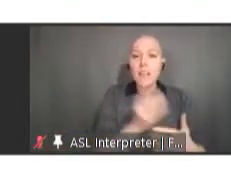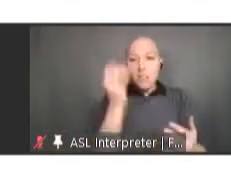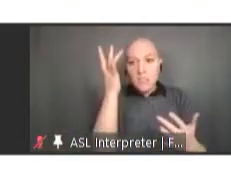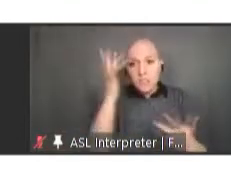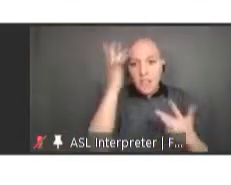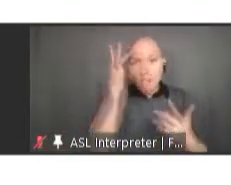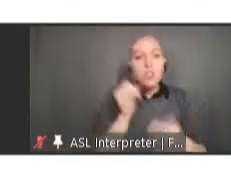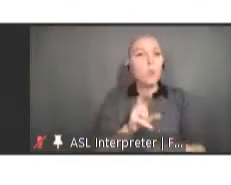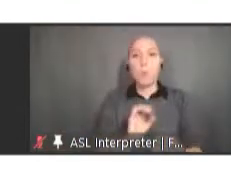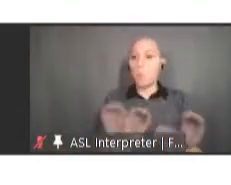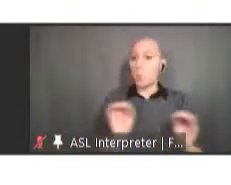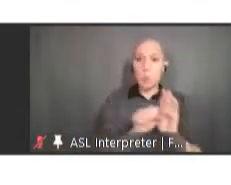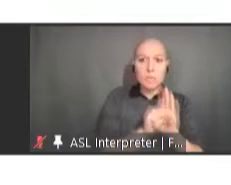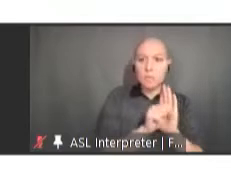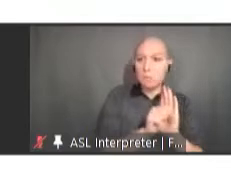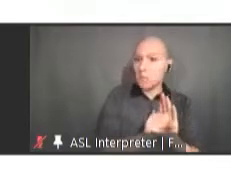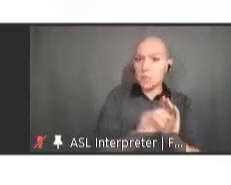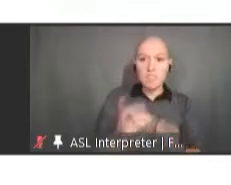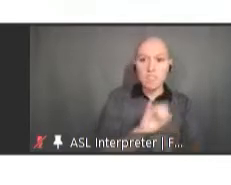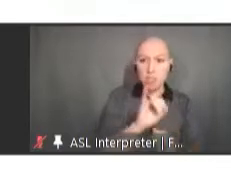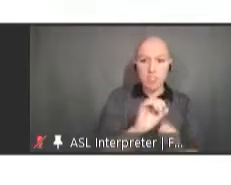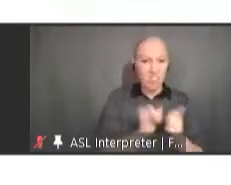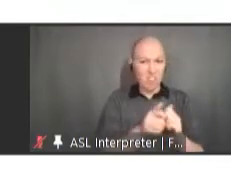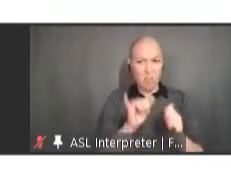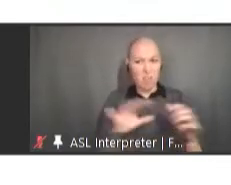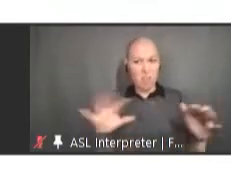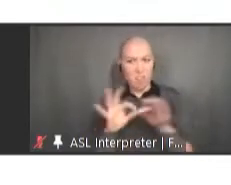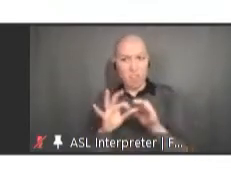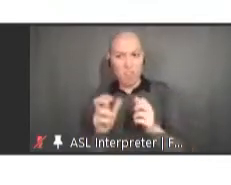Even though vaccine efficacy trials have collected serology measurements,